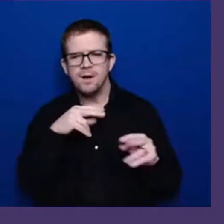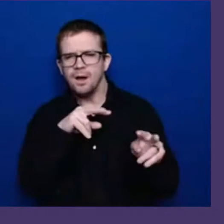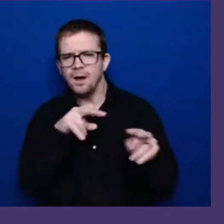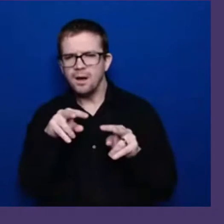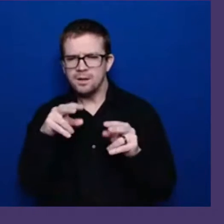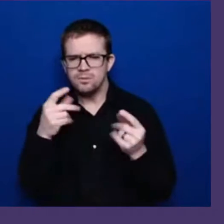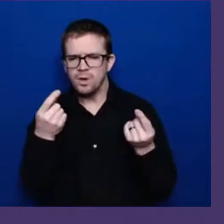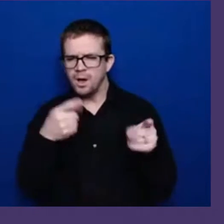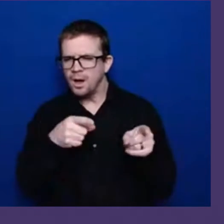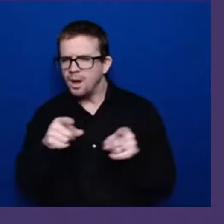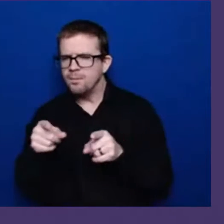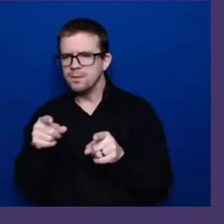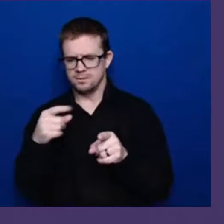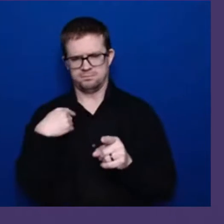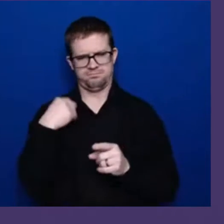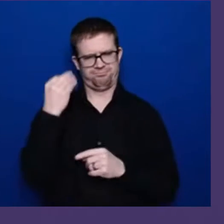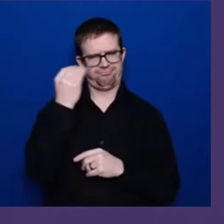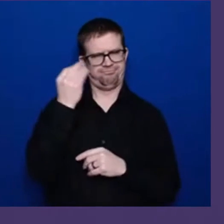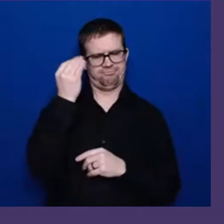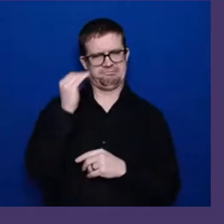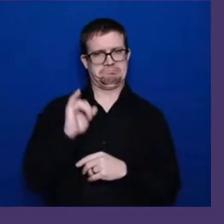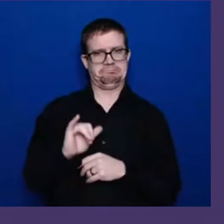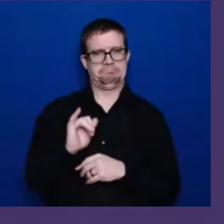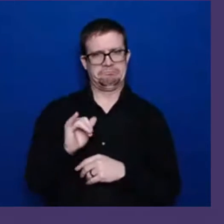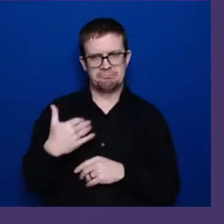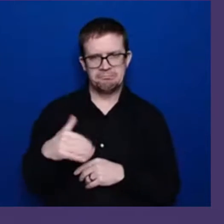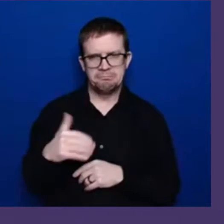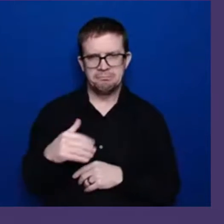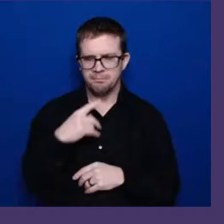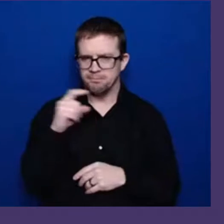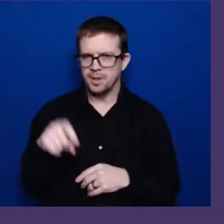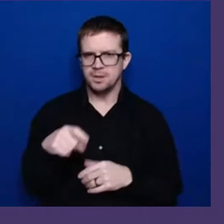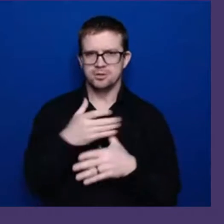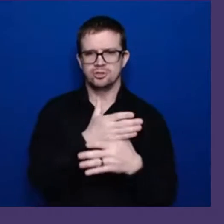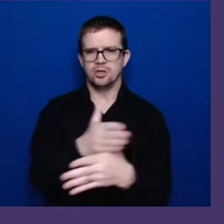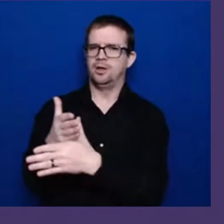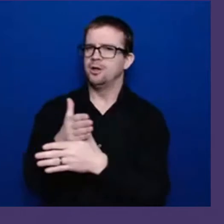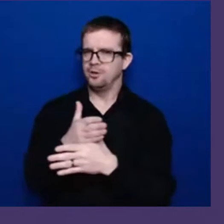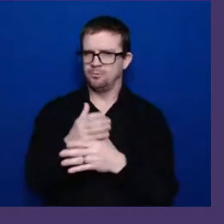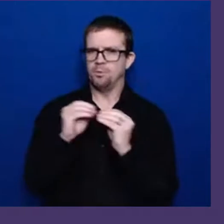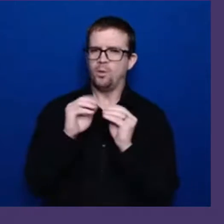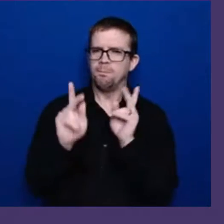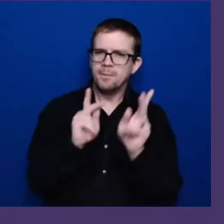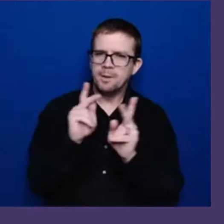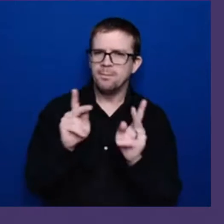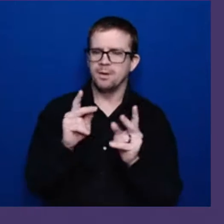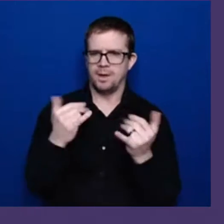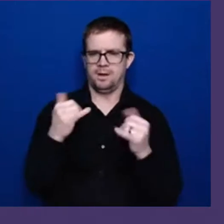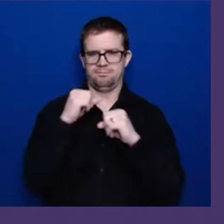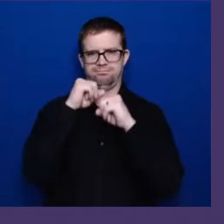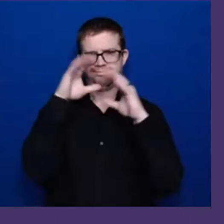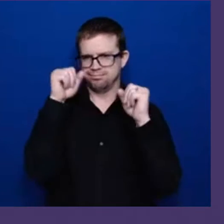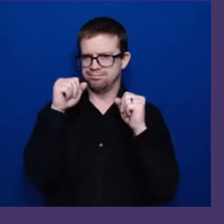"We have got to share this with more people. This is such great content. Even if it's not perfect, we've got to get it out there and help